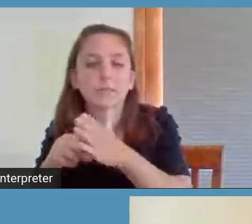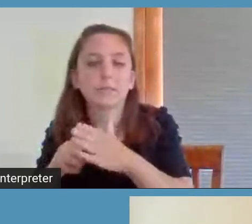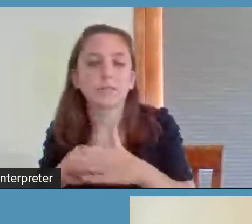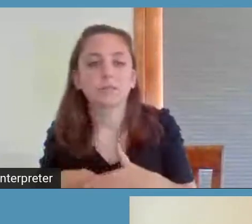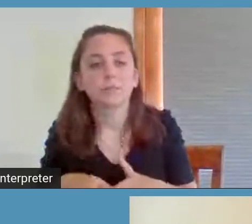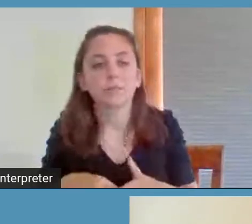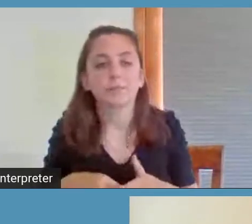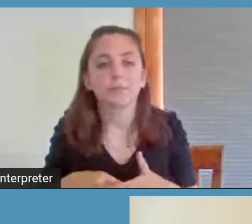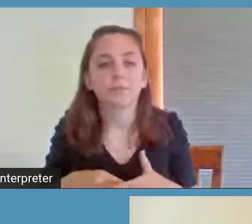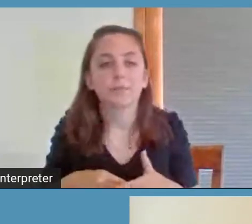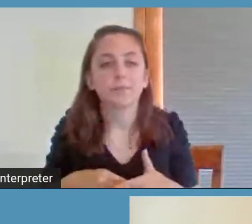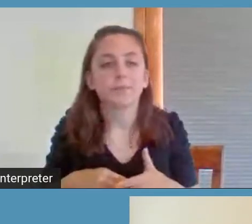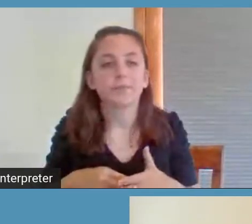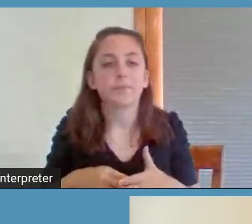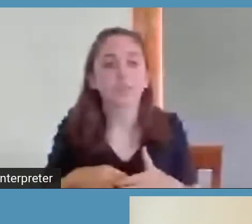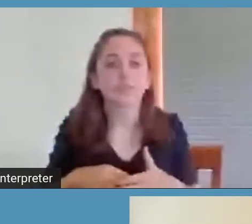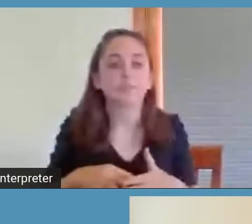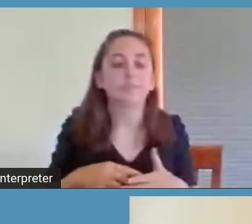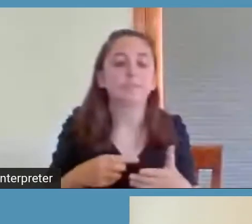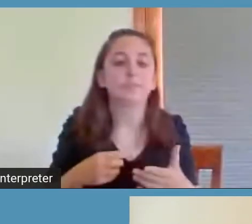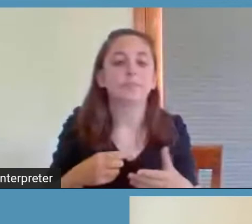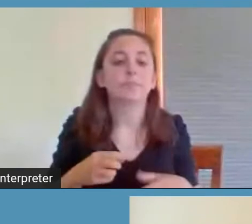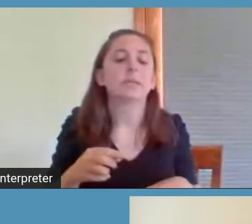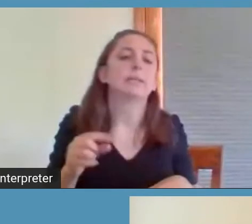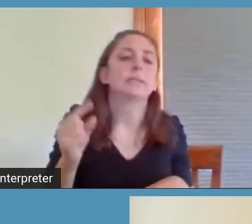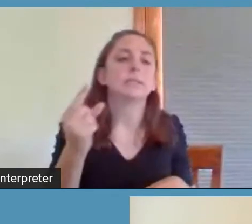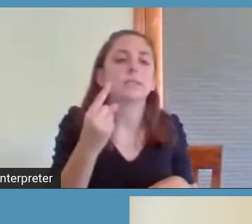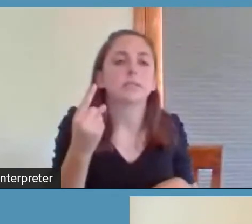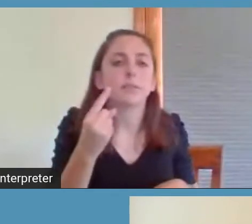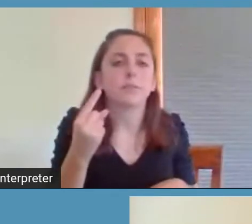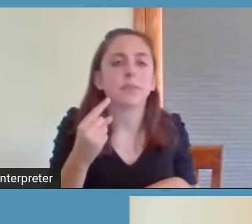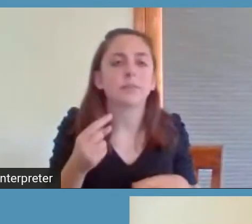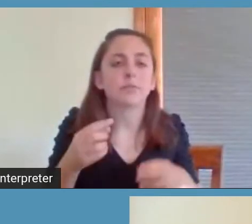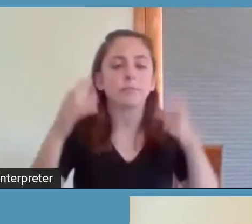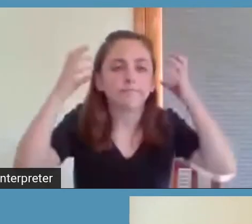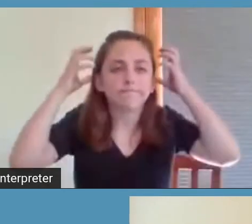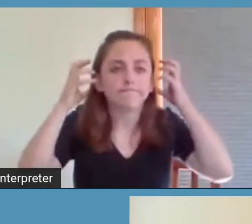something you hold in your hands or something um from your headset so that it that that would